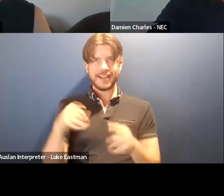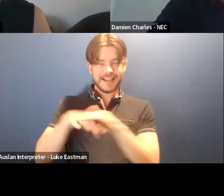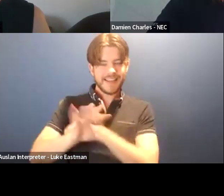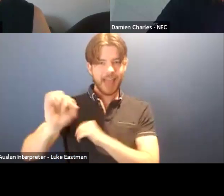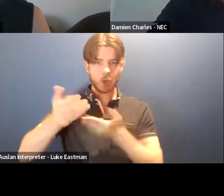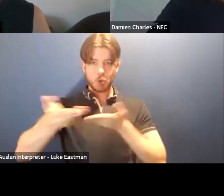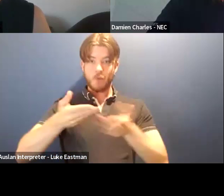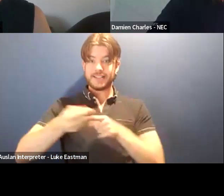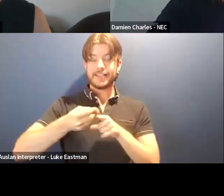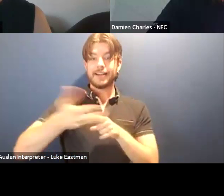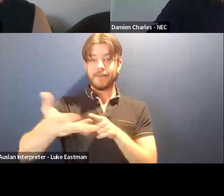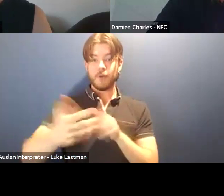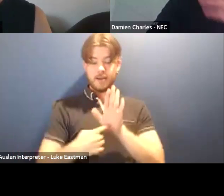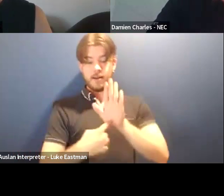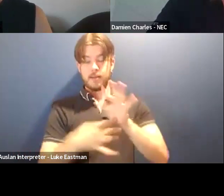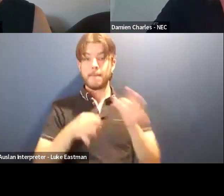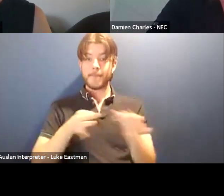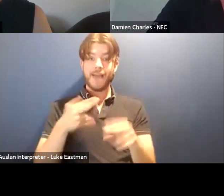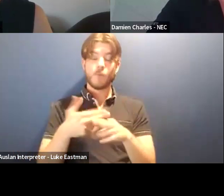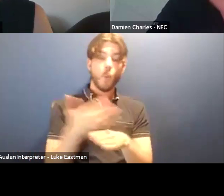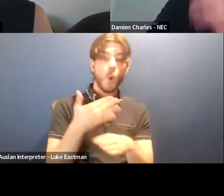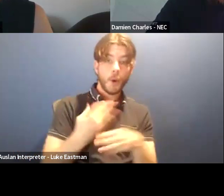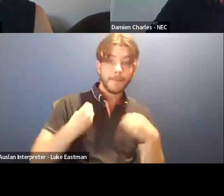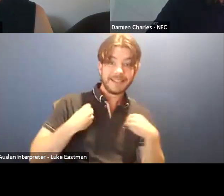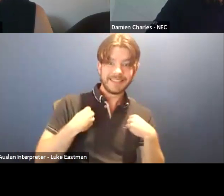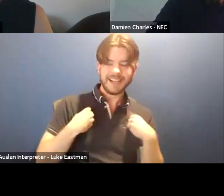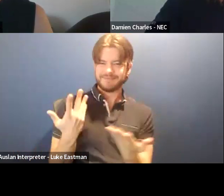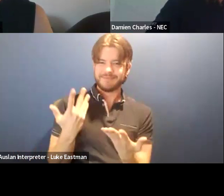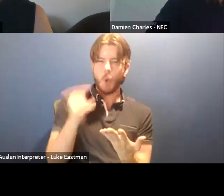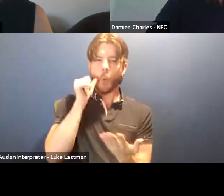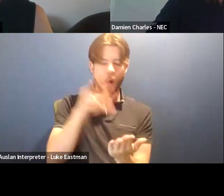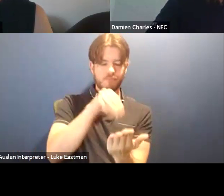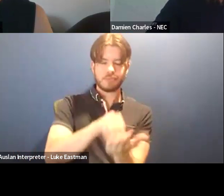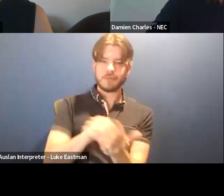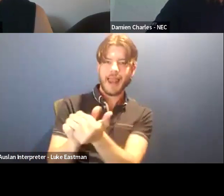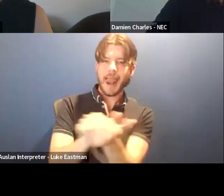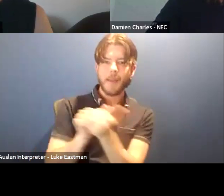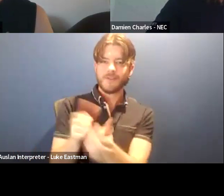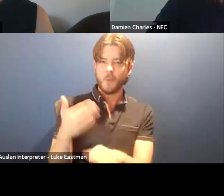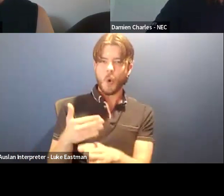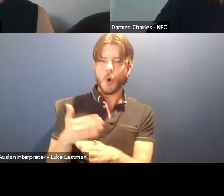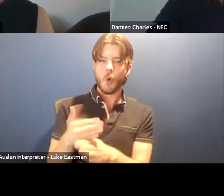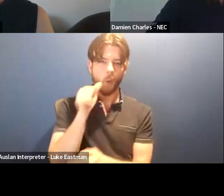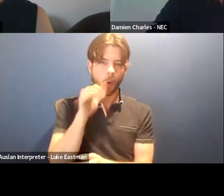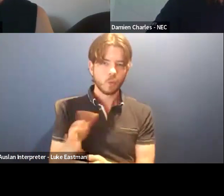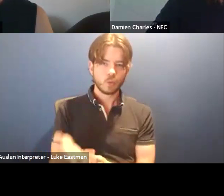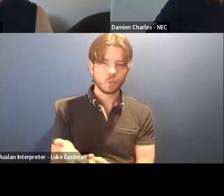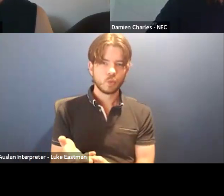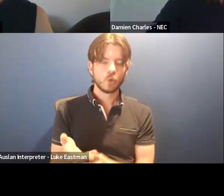resources available to them to do that collaborative work so I think